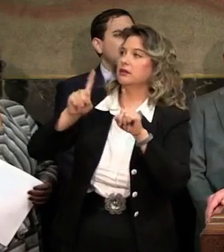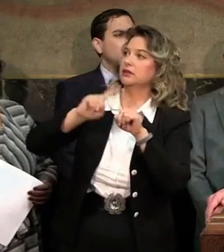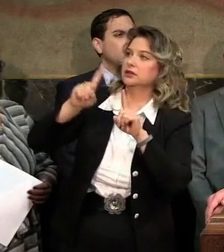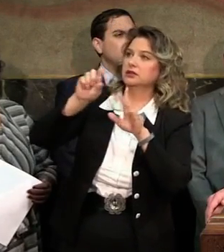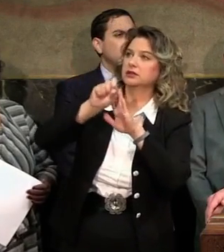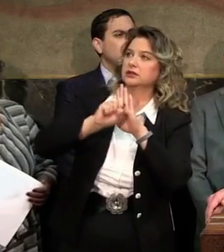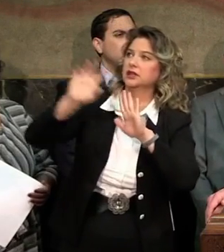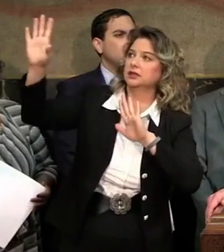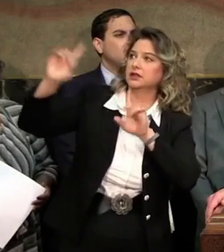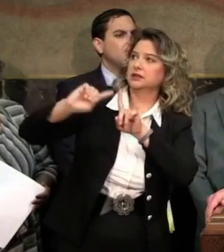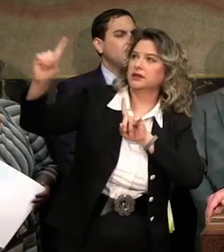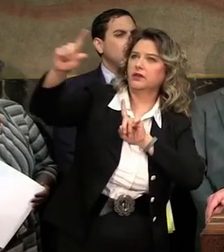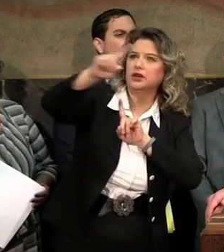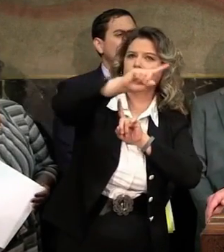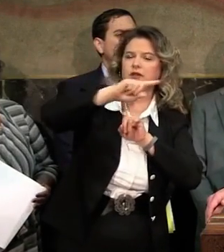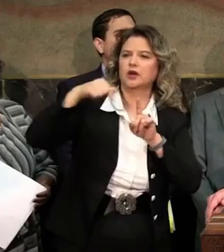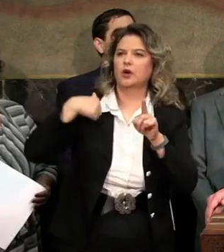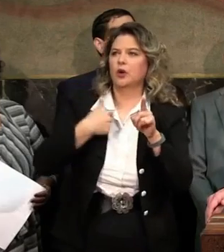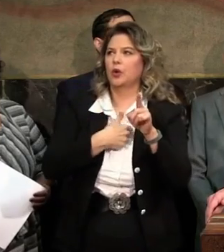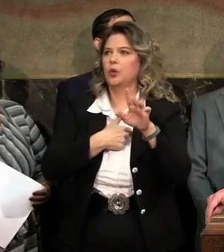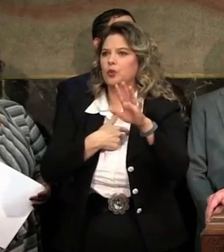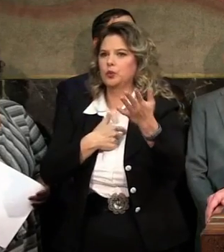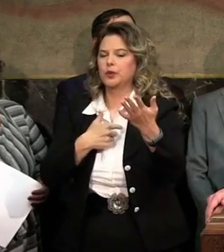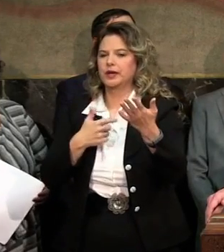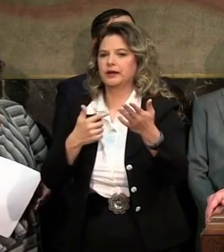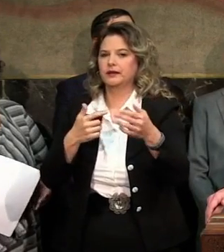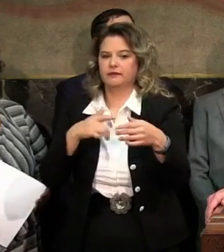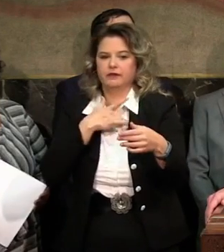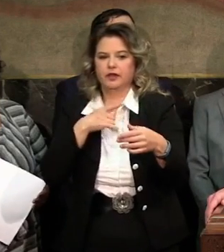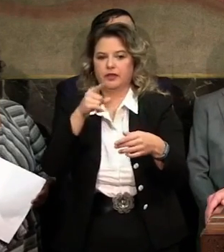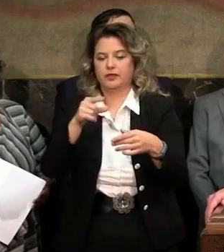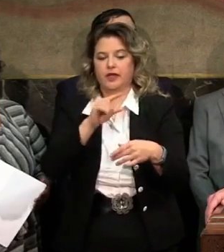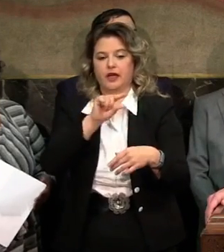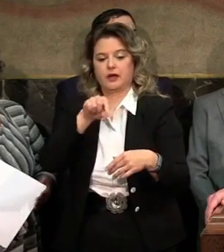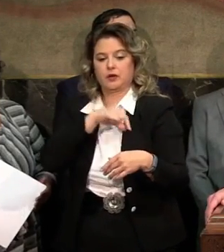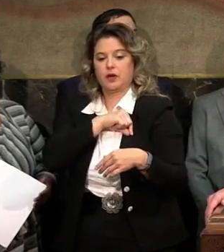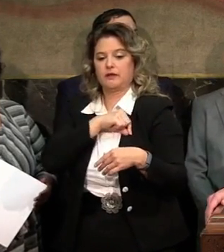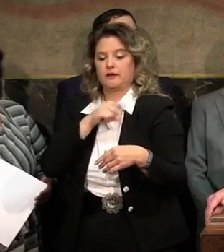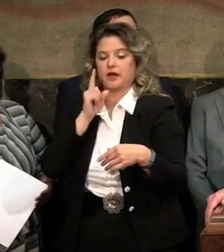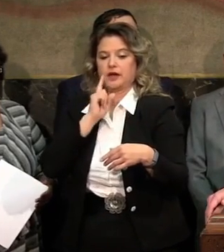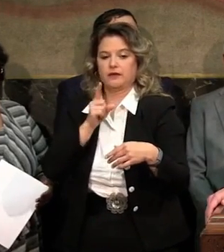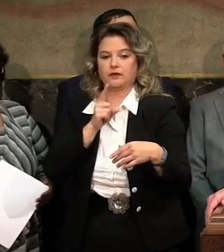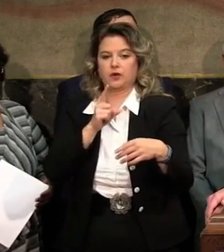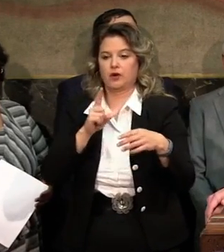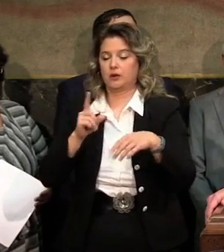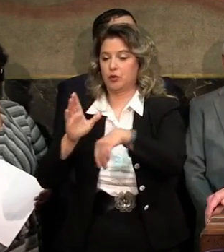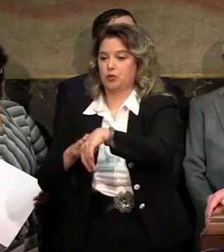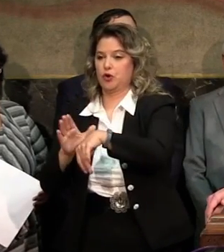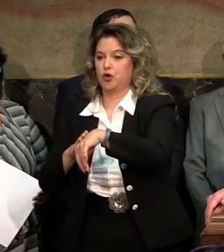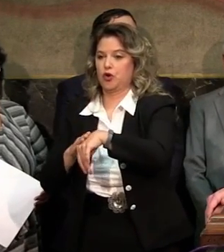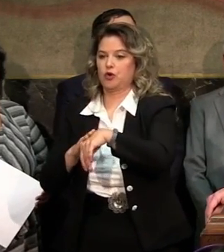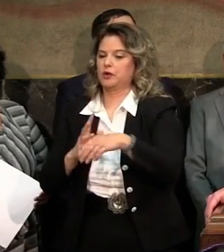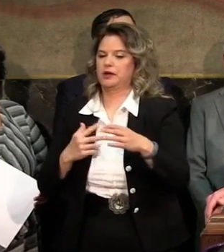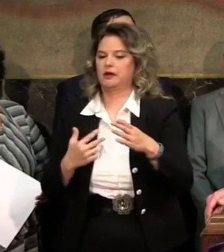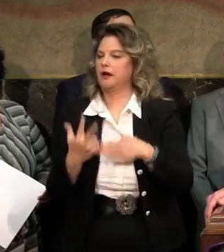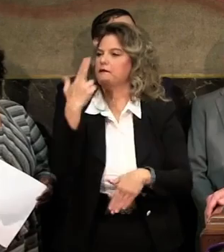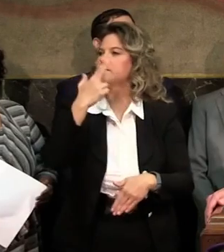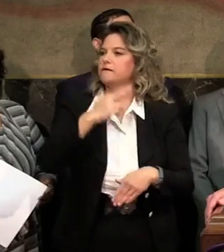off people eligibility to for a lot of prisoners parole eligibility for a lot of prisoners it's just the last ten